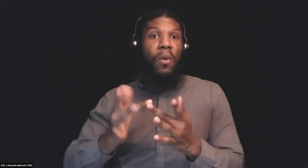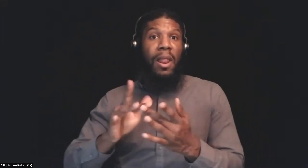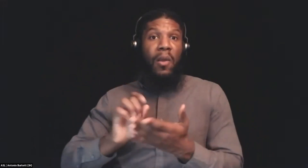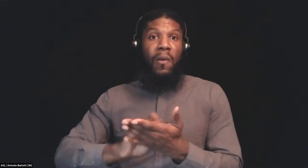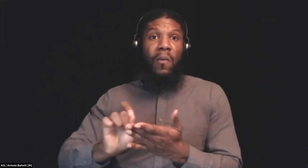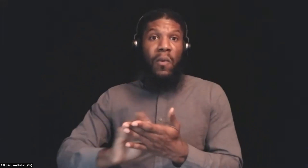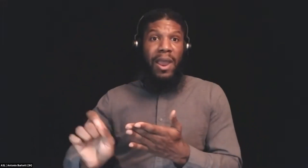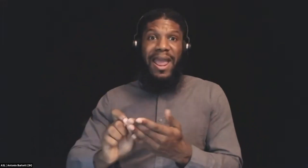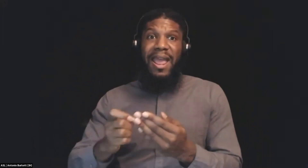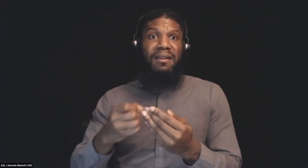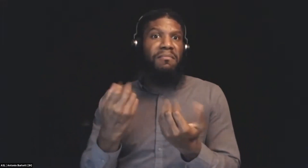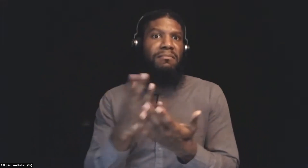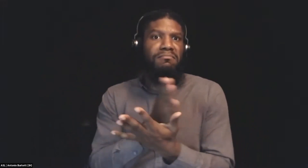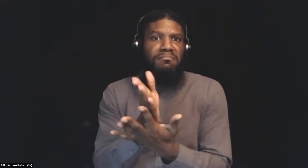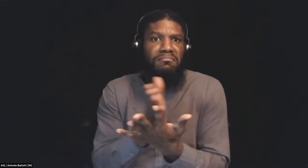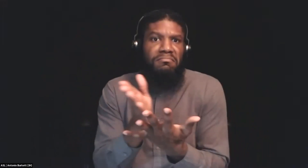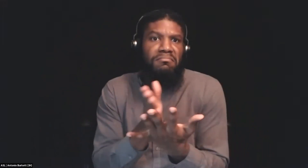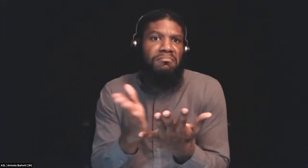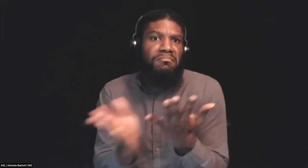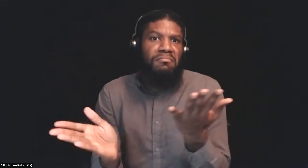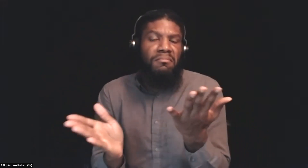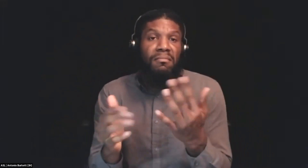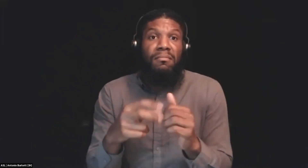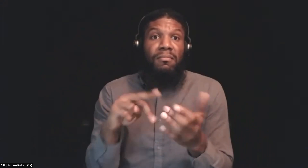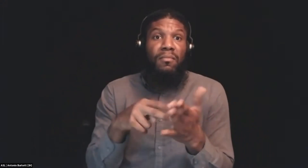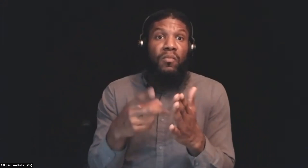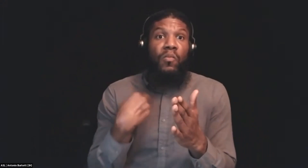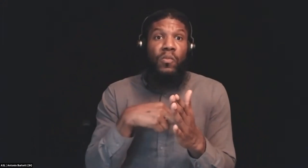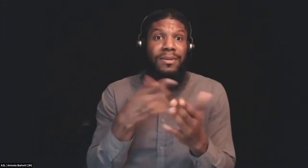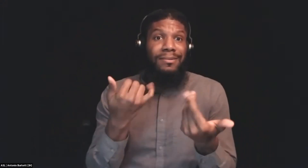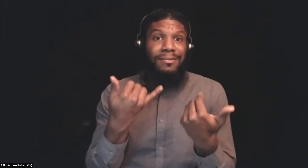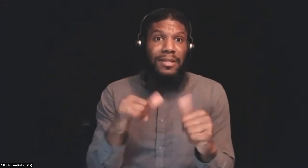the way in which we're approaching our pedagogical practices within this context.